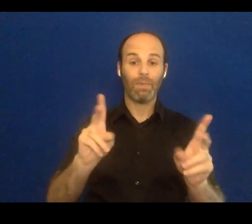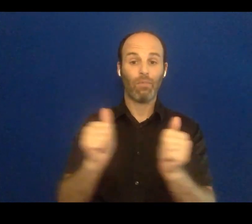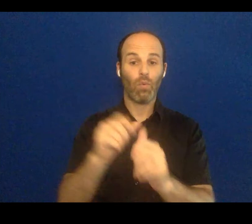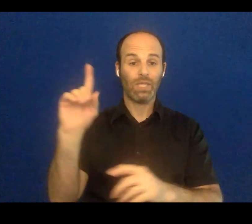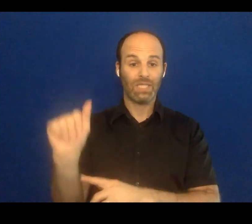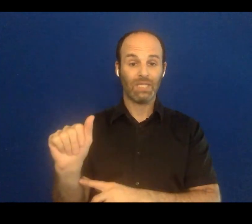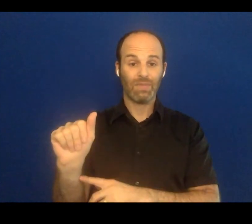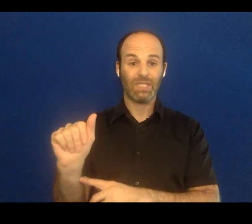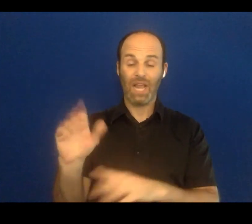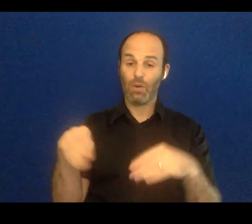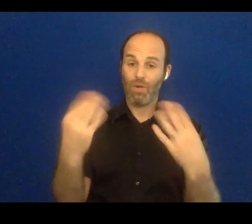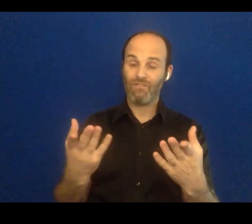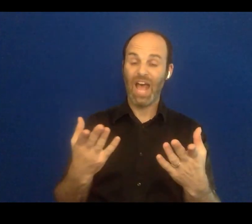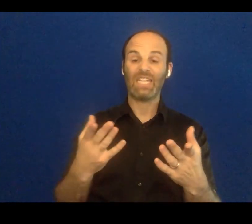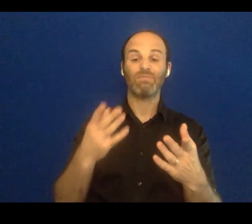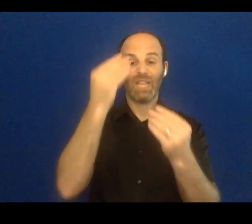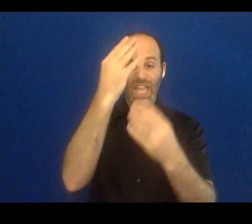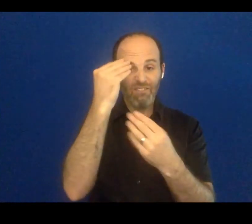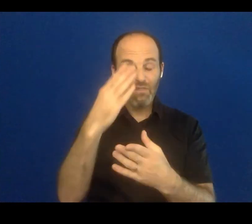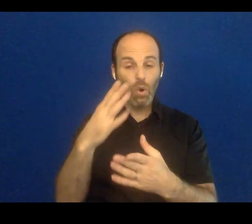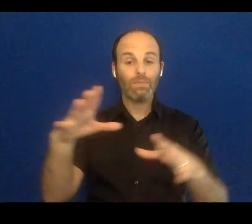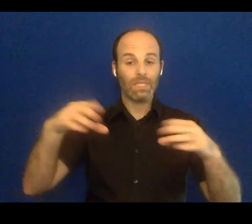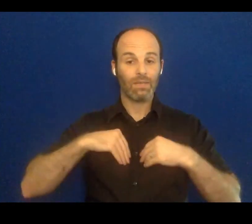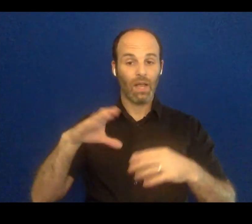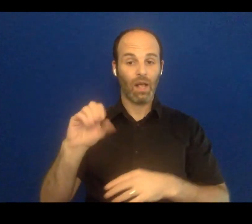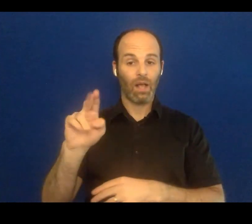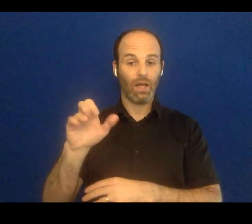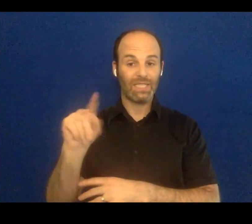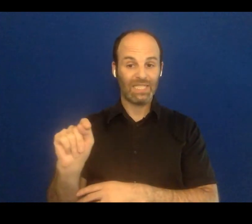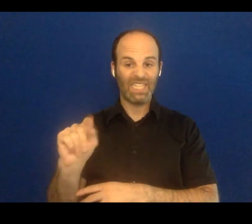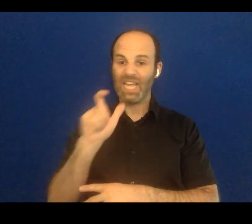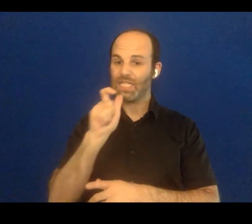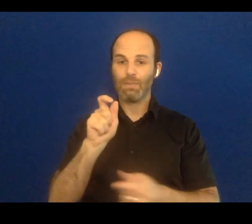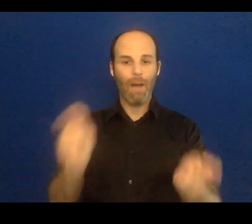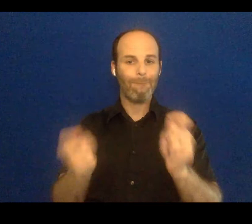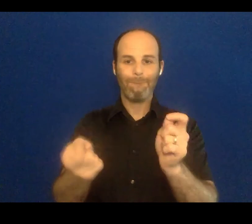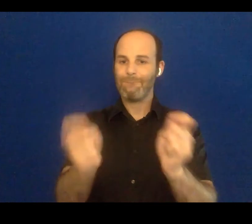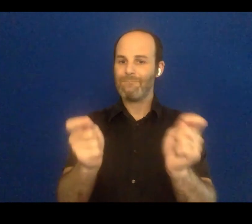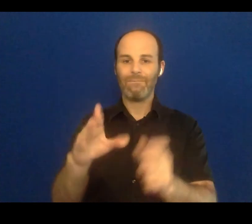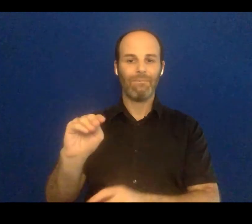TREAT PEOPLE WITH DISABILITY AND NOT MANIPULATE US AND ALSO THE